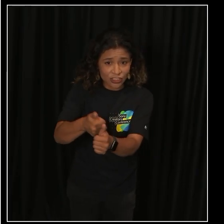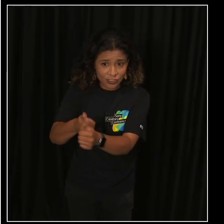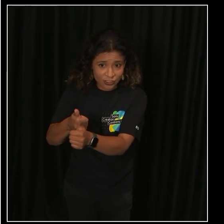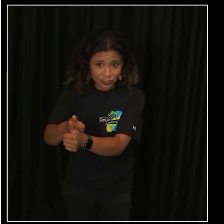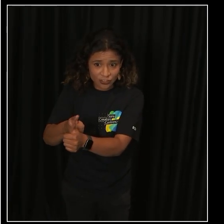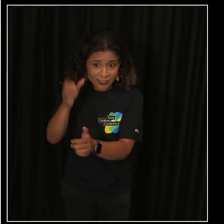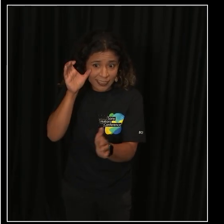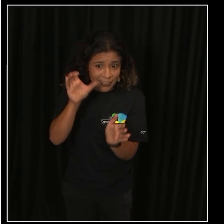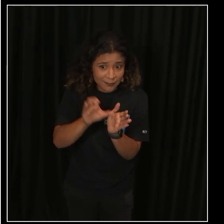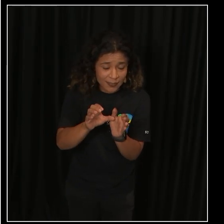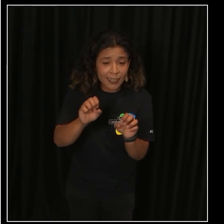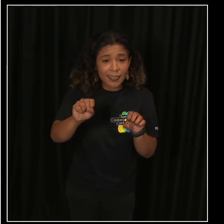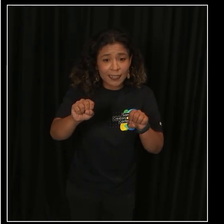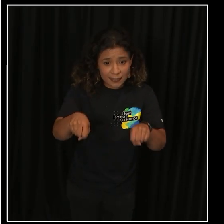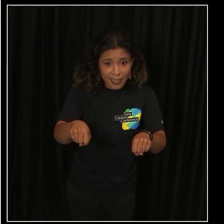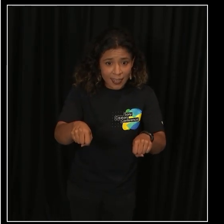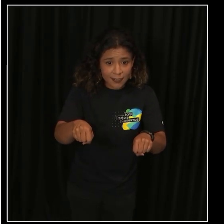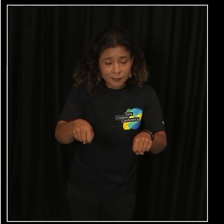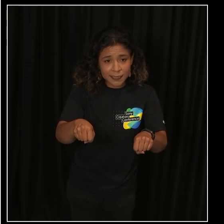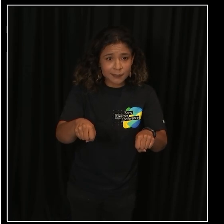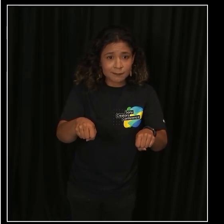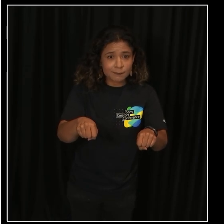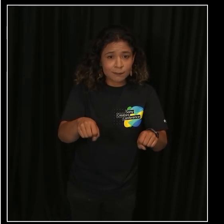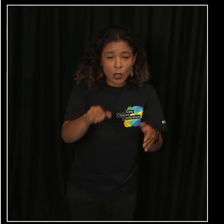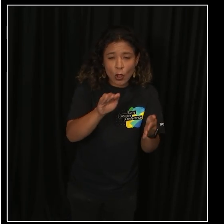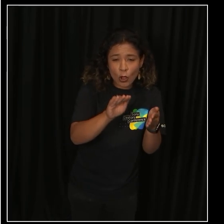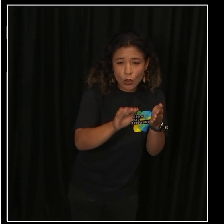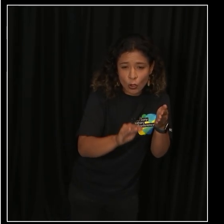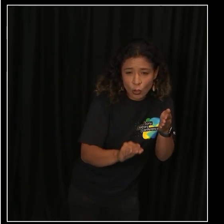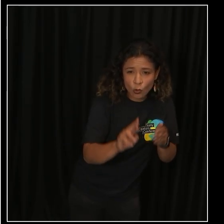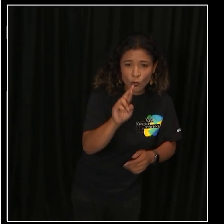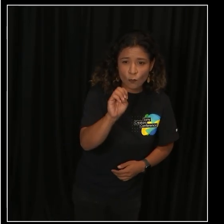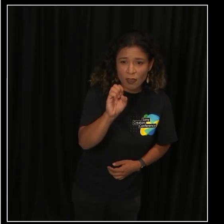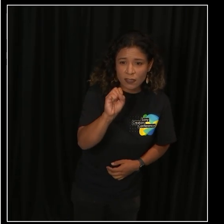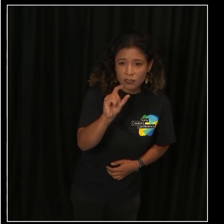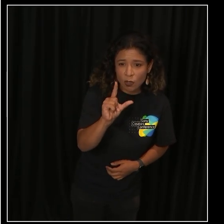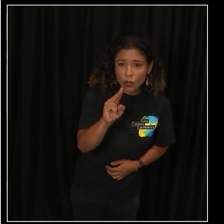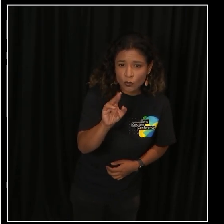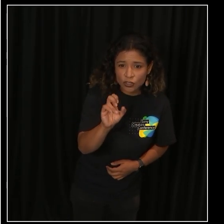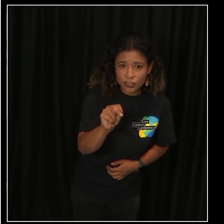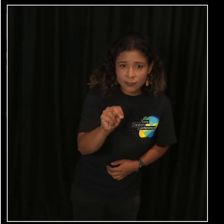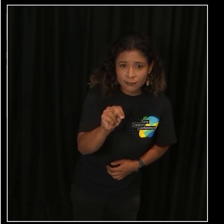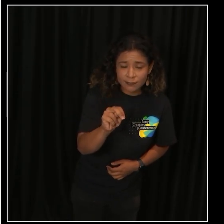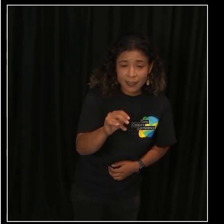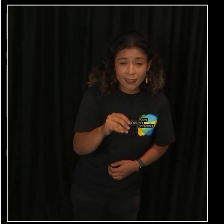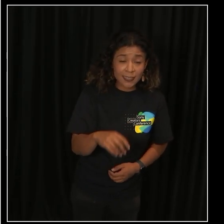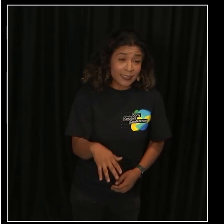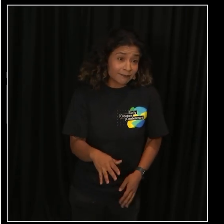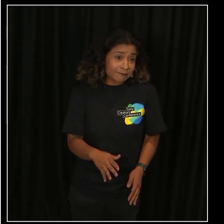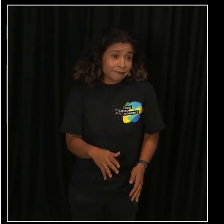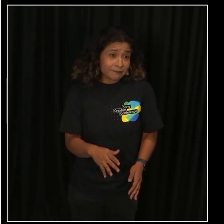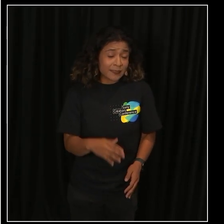can have lower the resolution. In other words, it would be nice